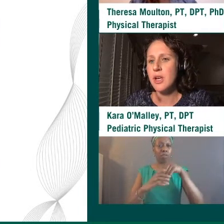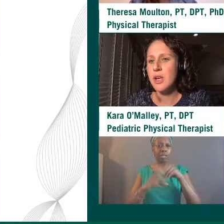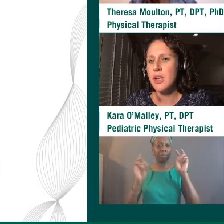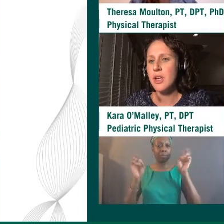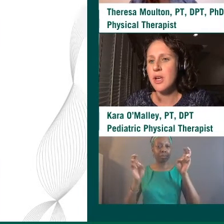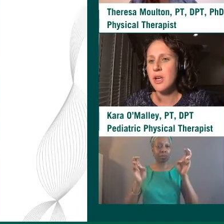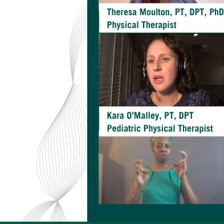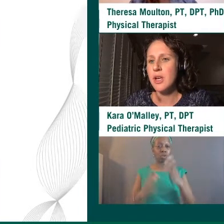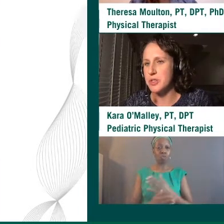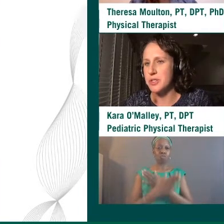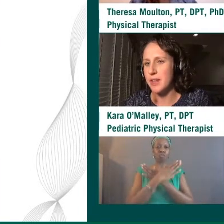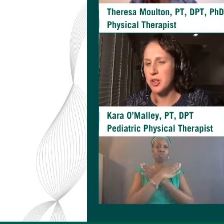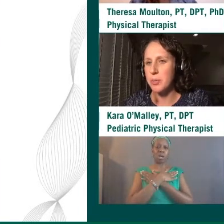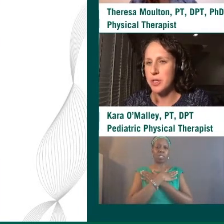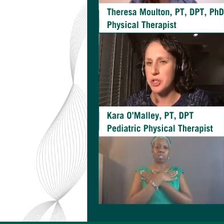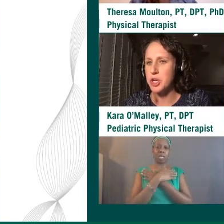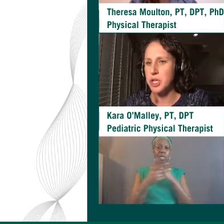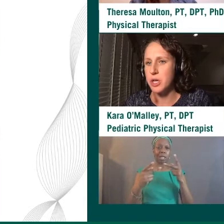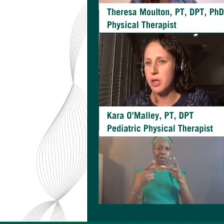than getting that little bit of stretching in.